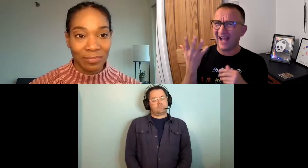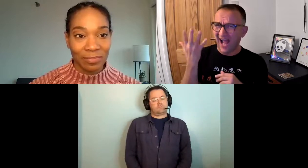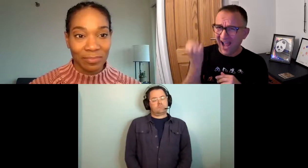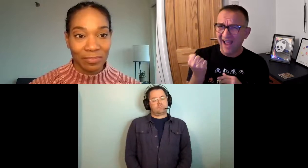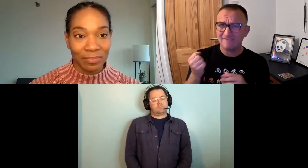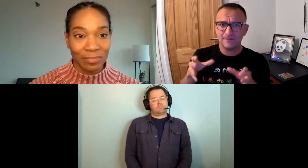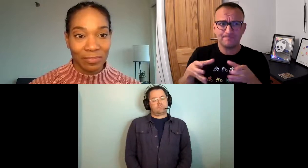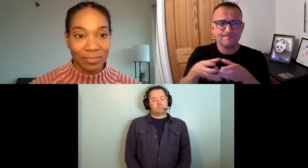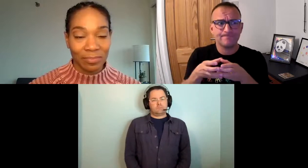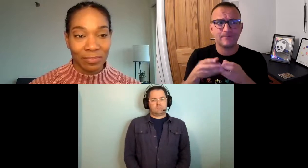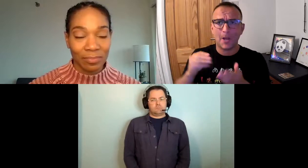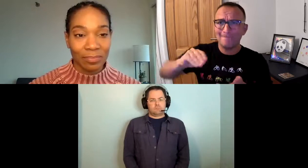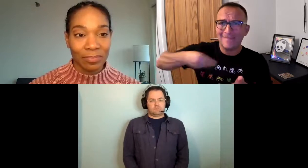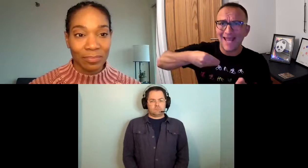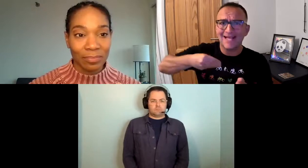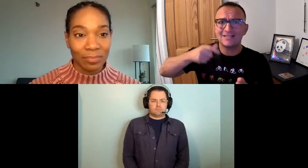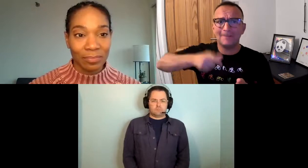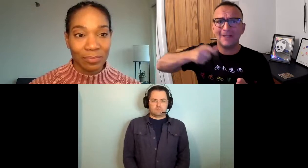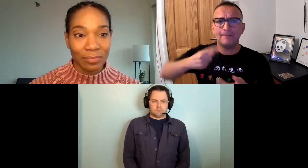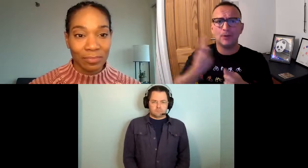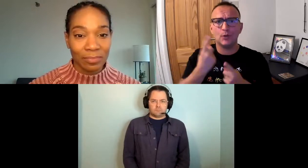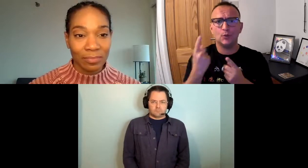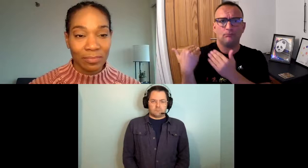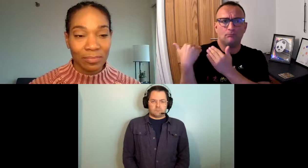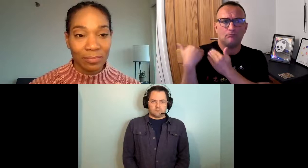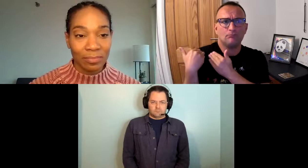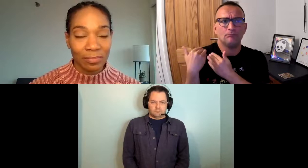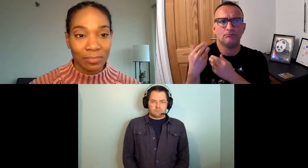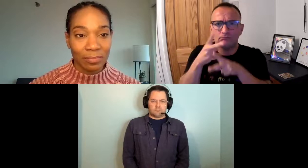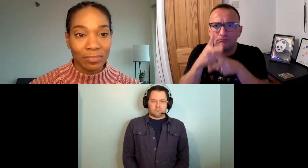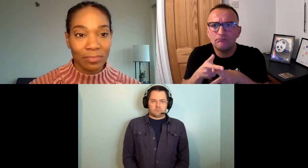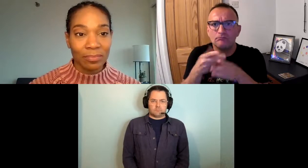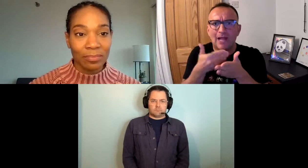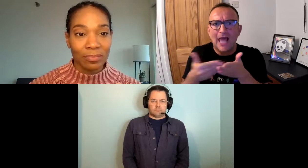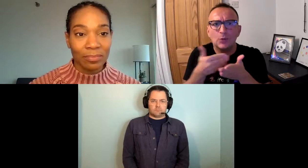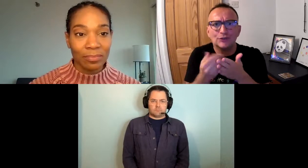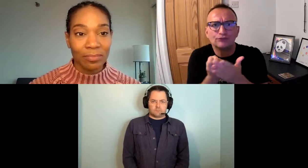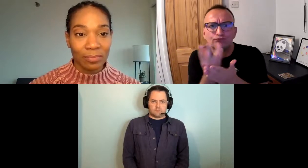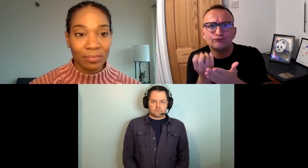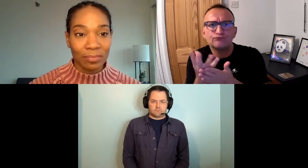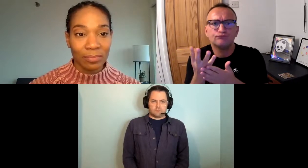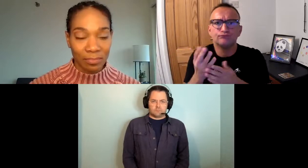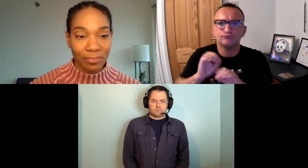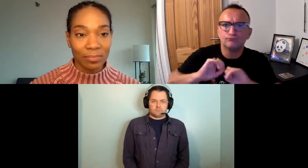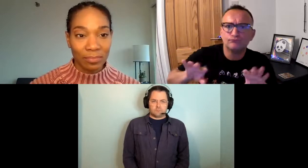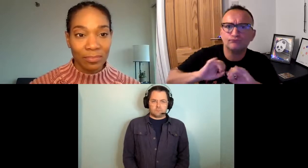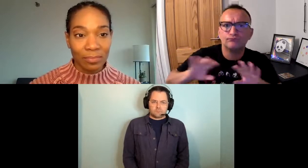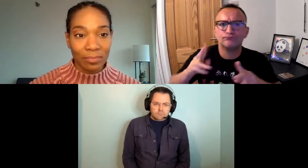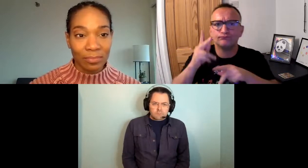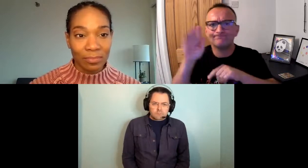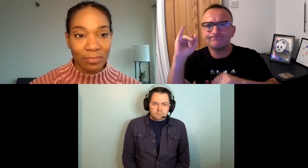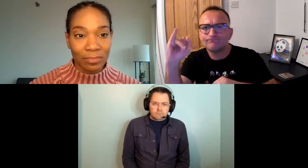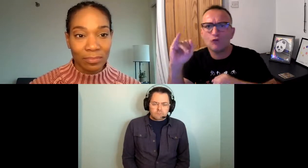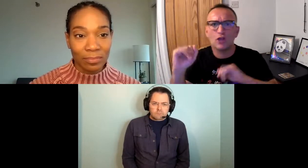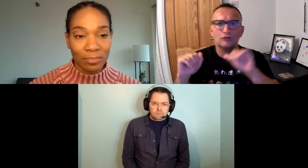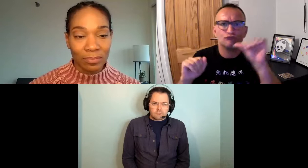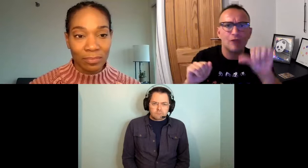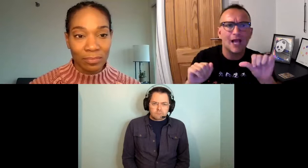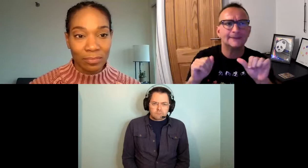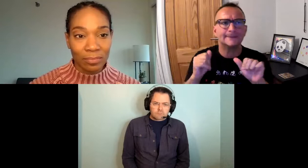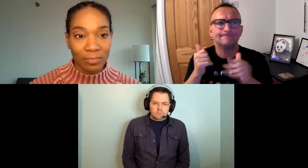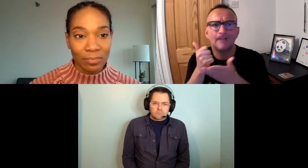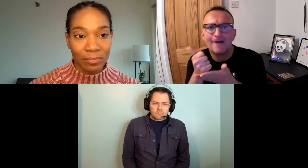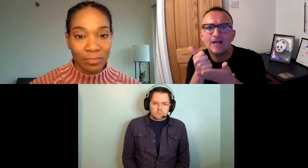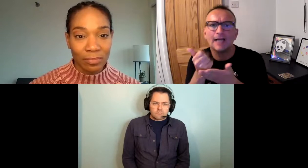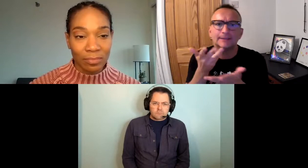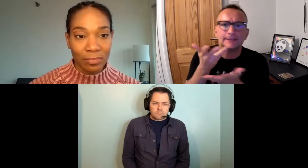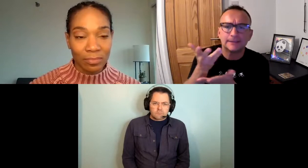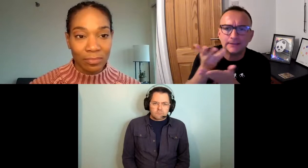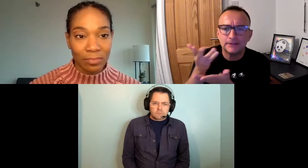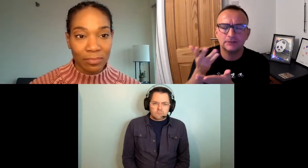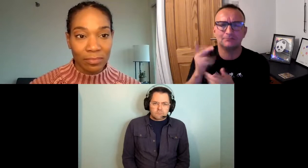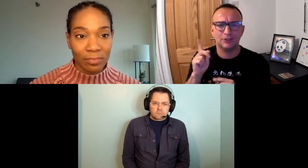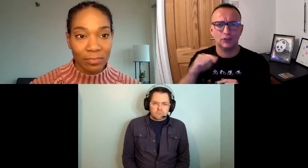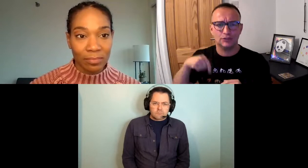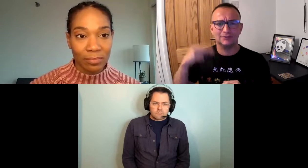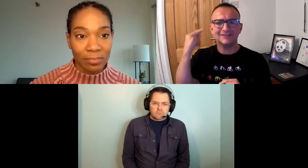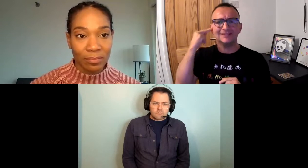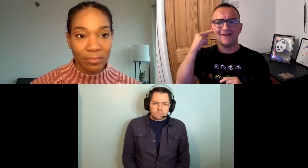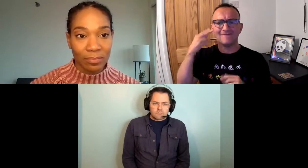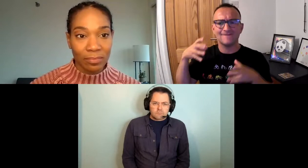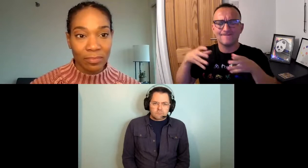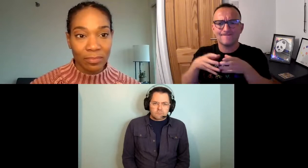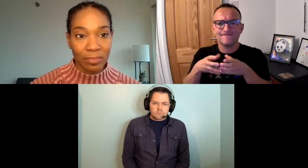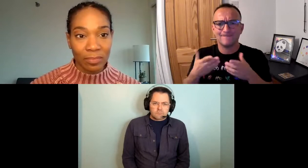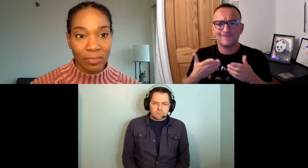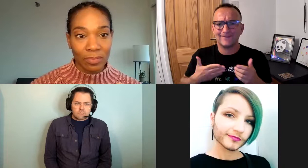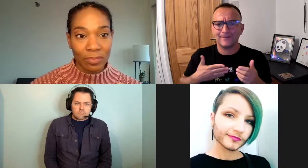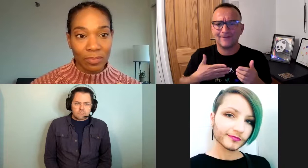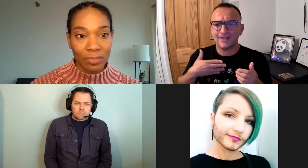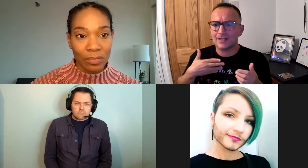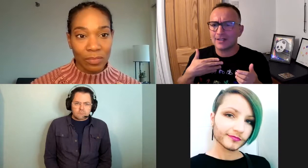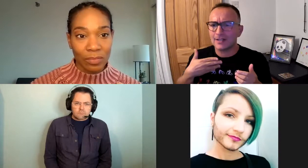Tyron has frozen I will ask him to clarify.